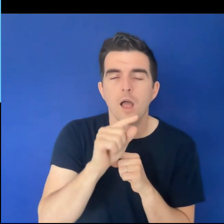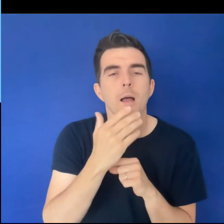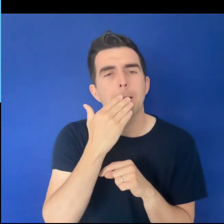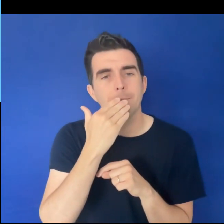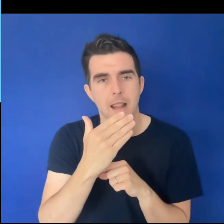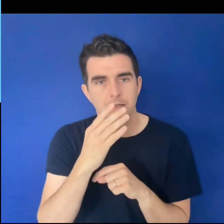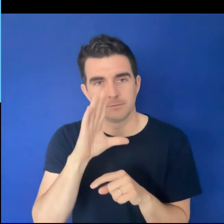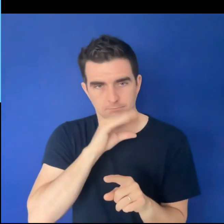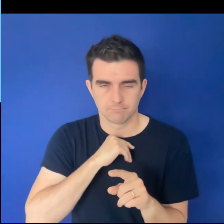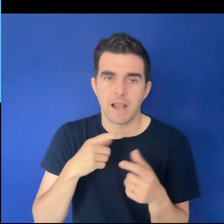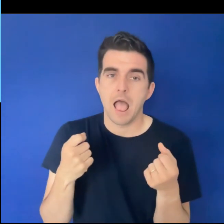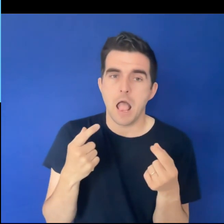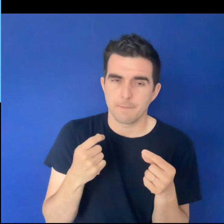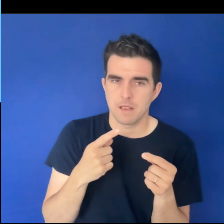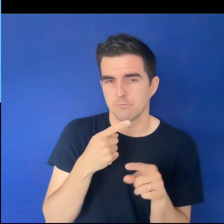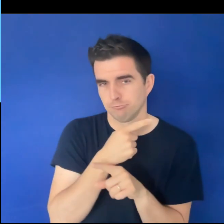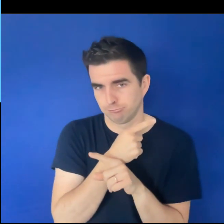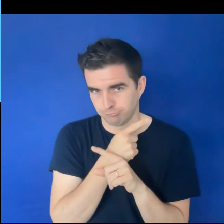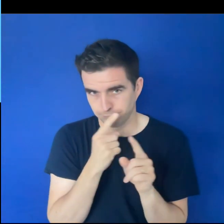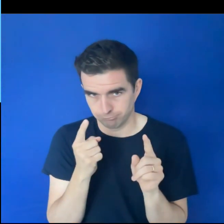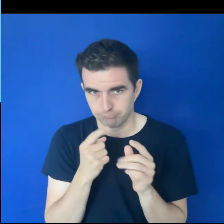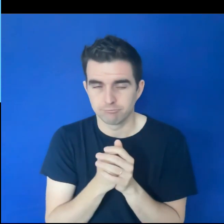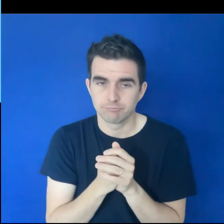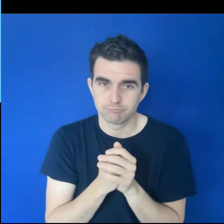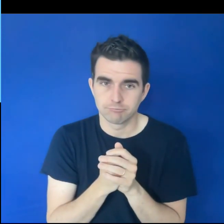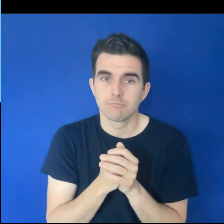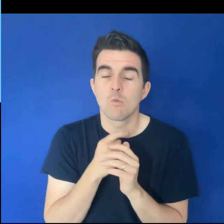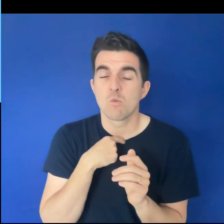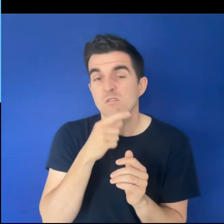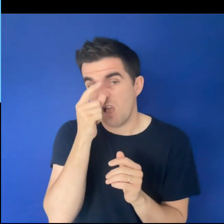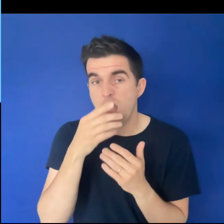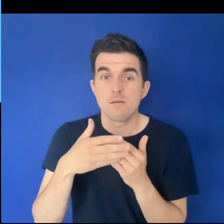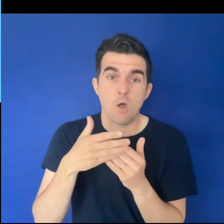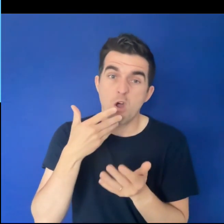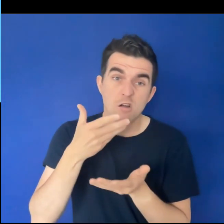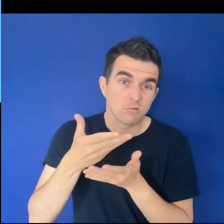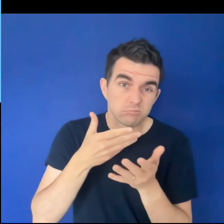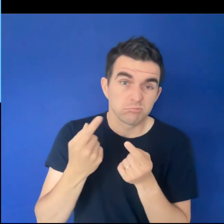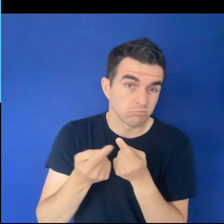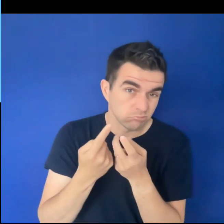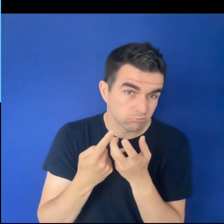email LauraKBuzzOfficial@Gmail.com, and we can discuss specifics.